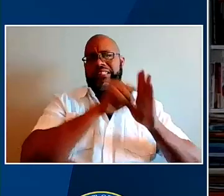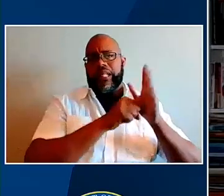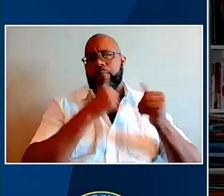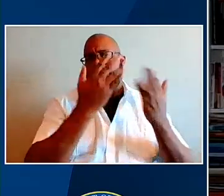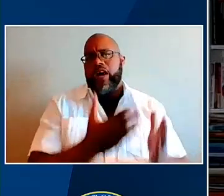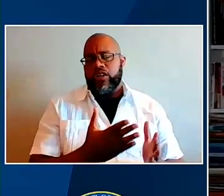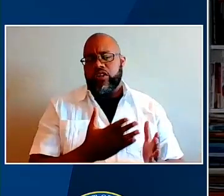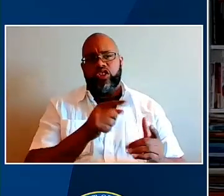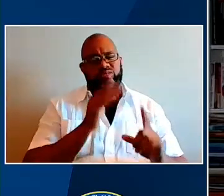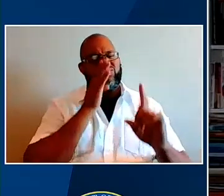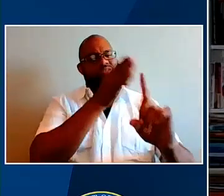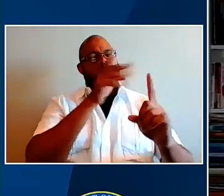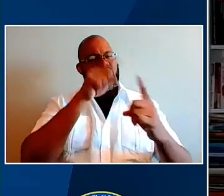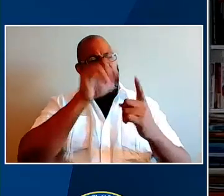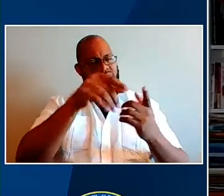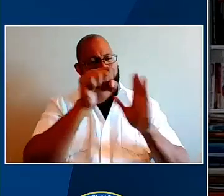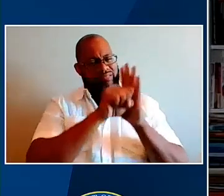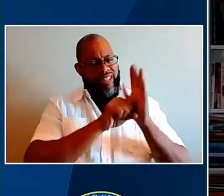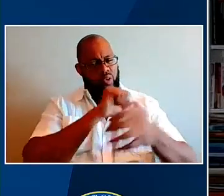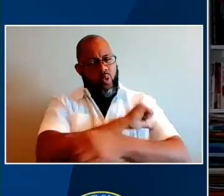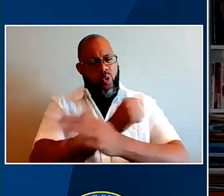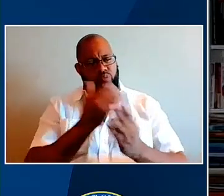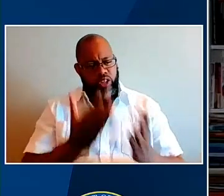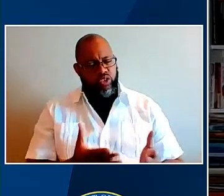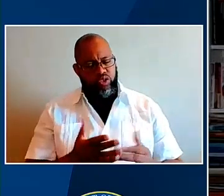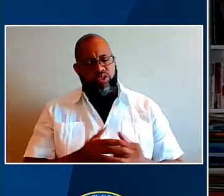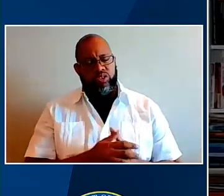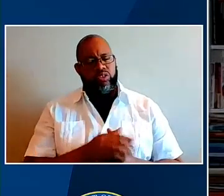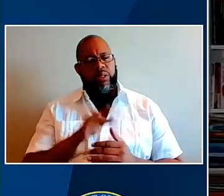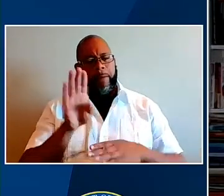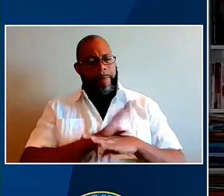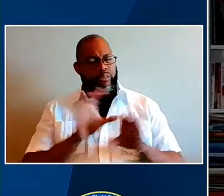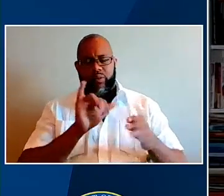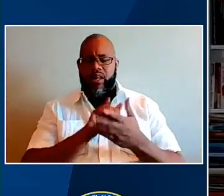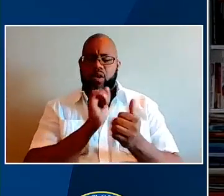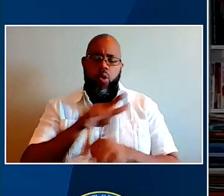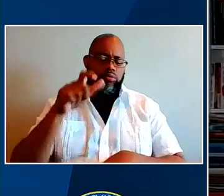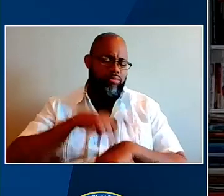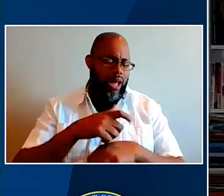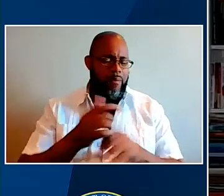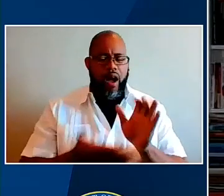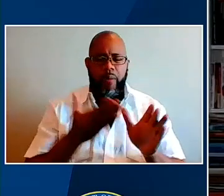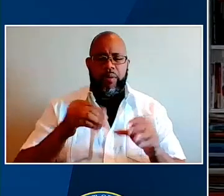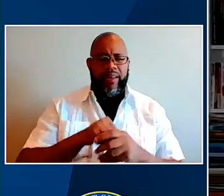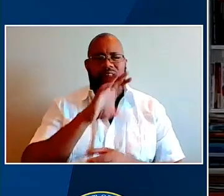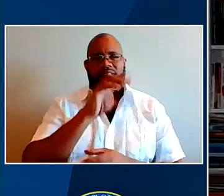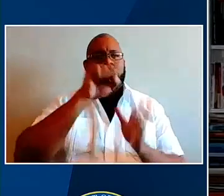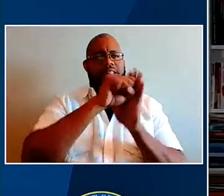directly to the state authorizers. Corporations do this all the time. They operate in the 50 states, and the